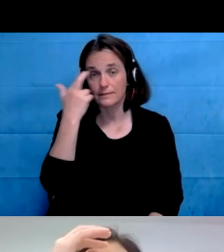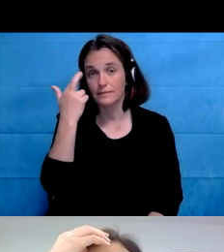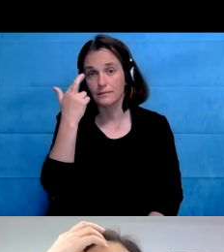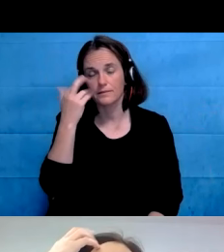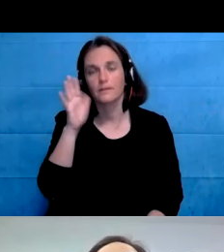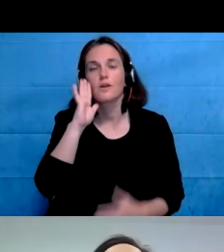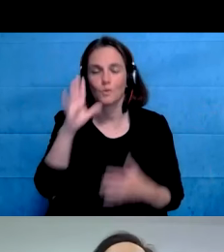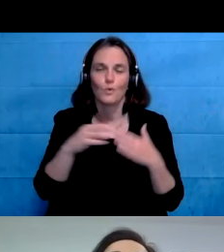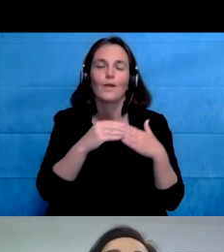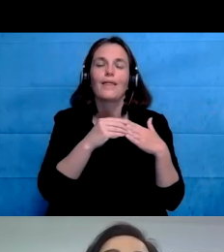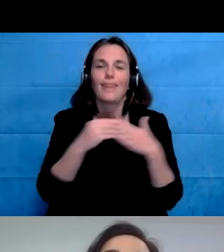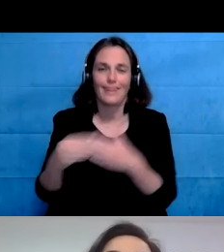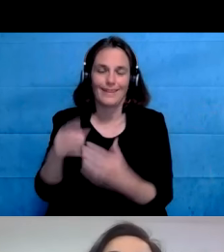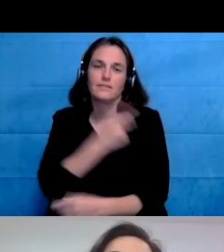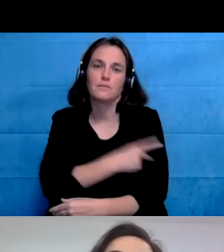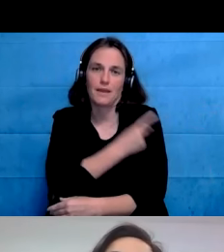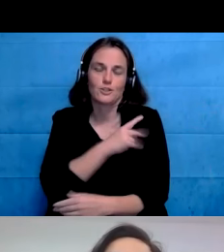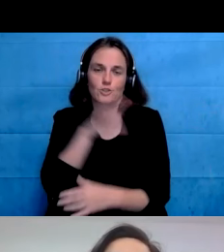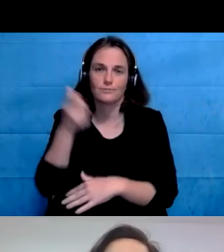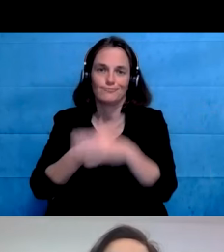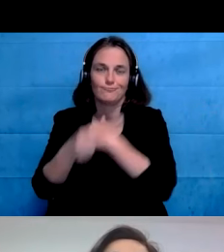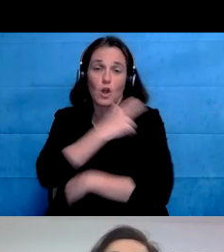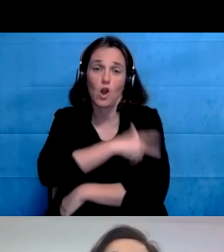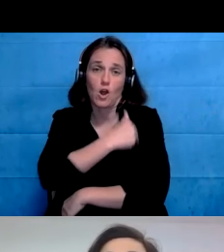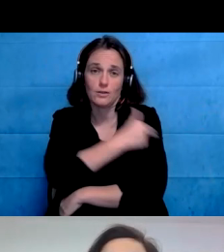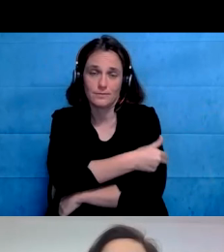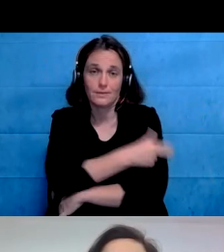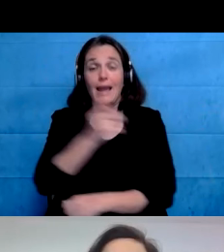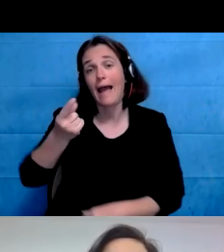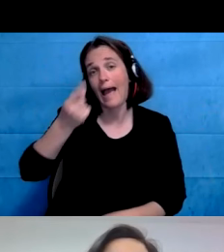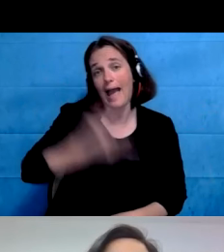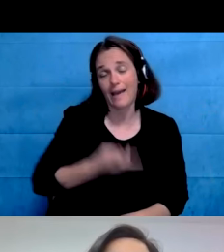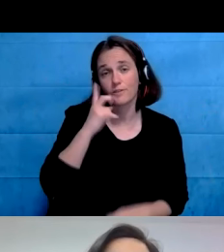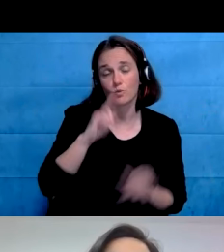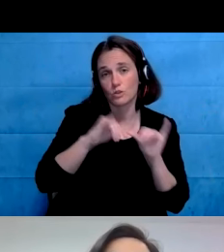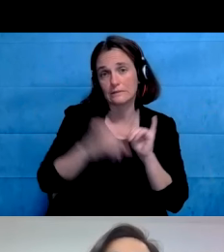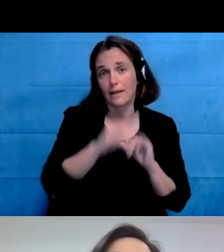those patients to end up in the hospital. Half of those will require a stay in the ICU